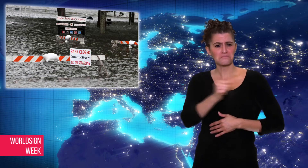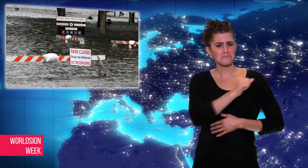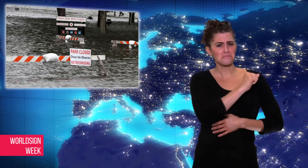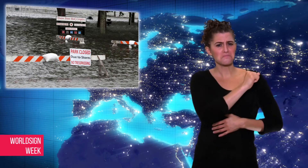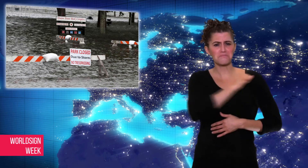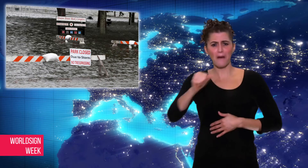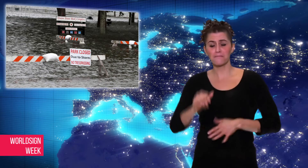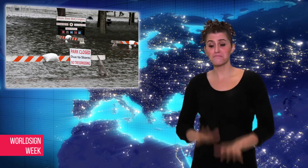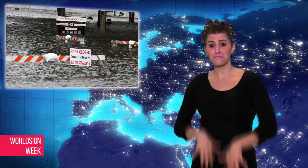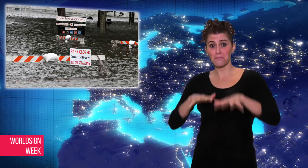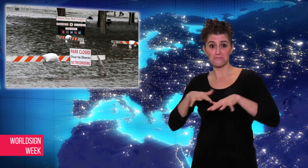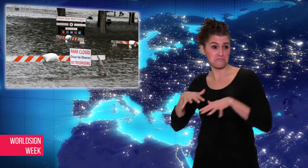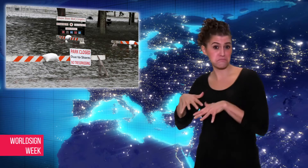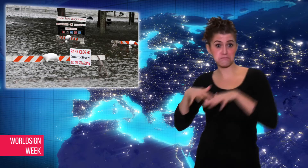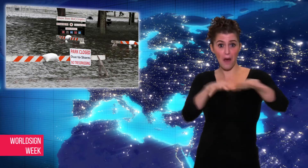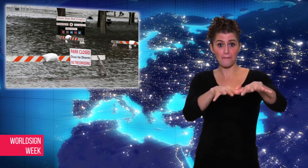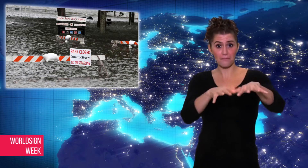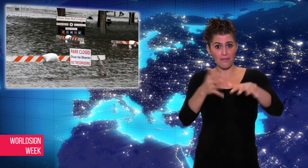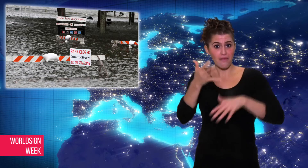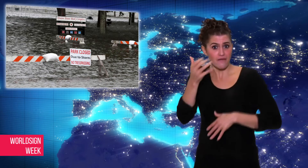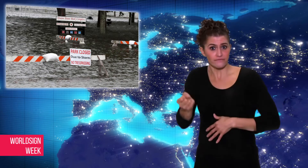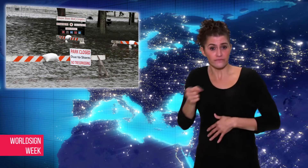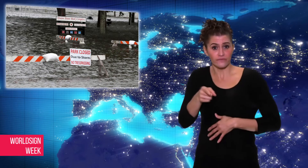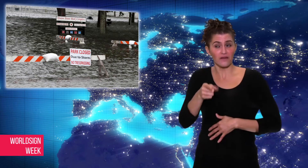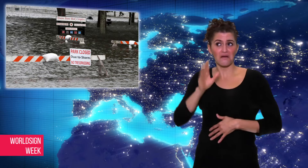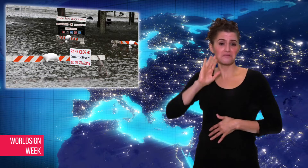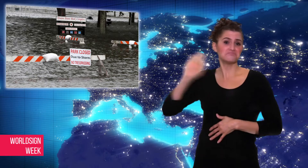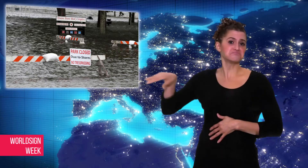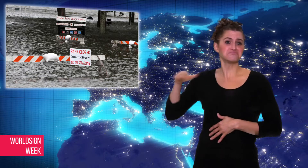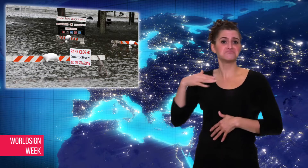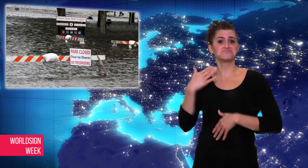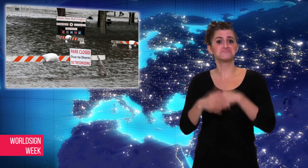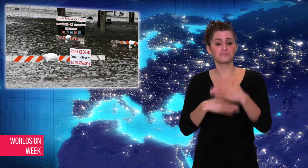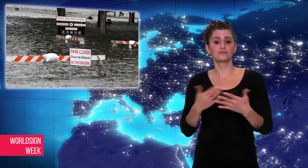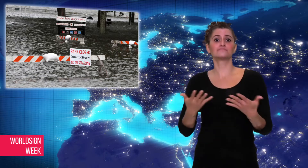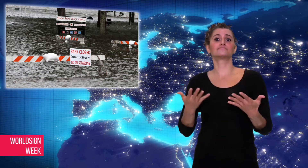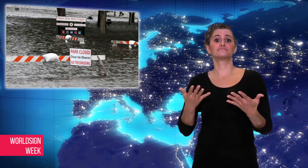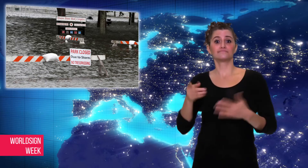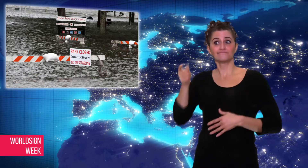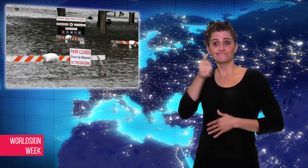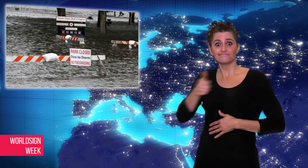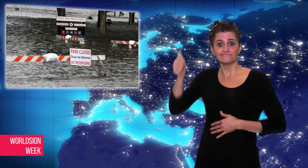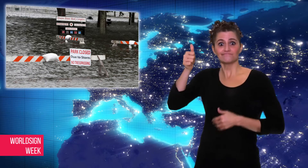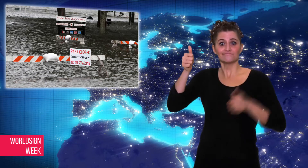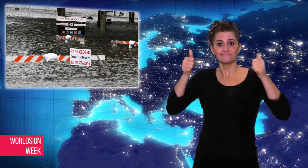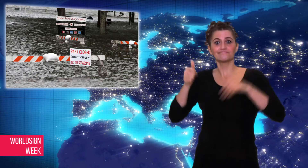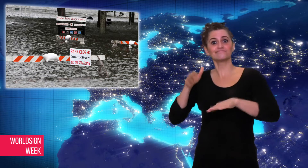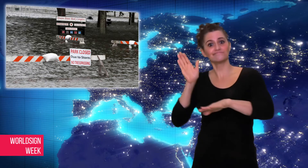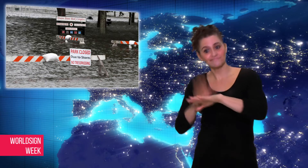confirmed dead and it was said the